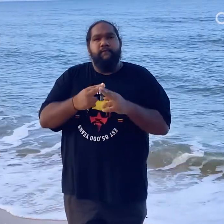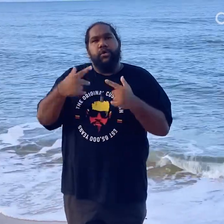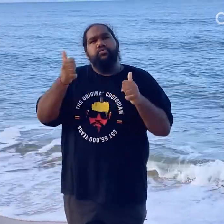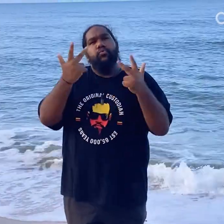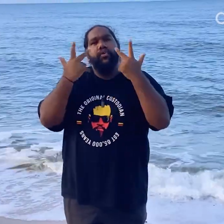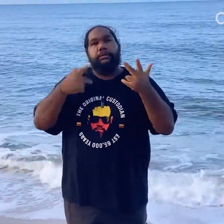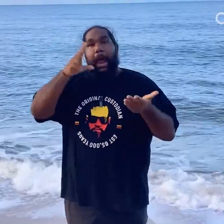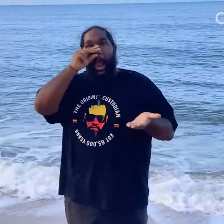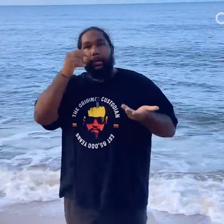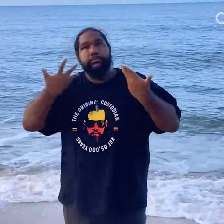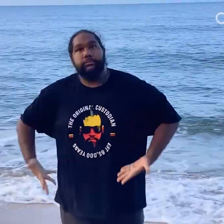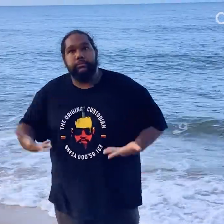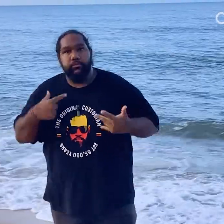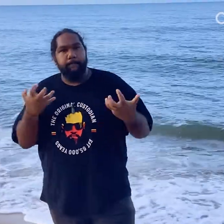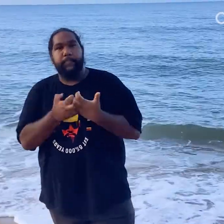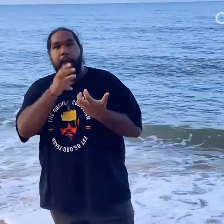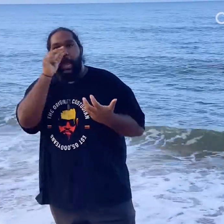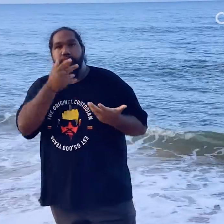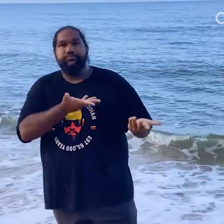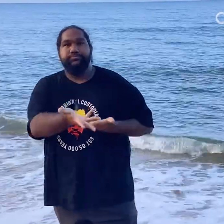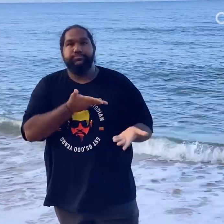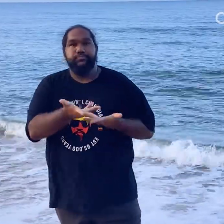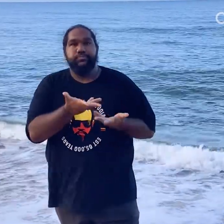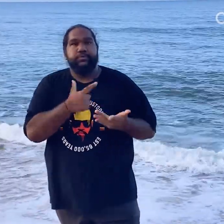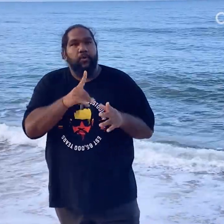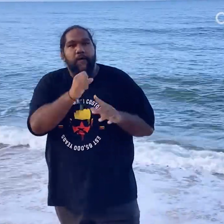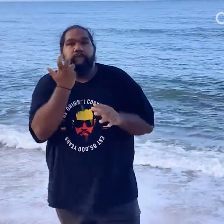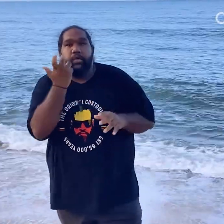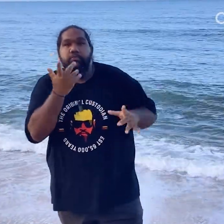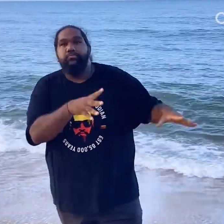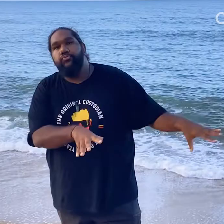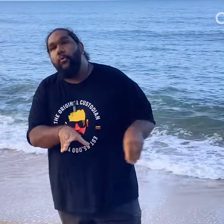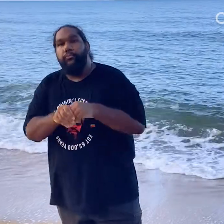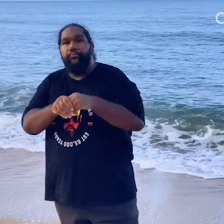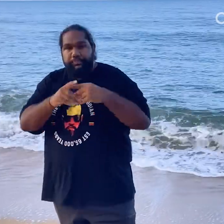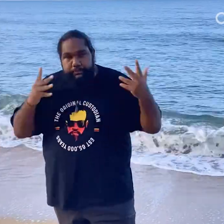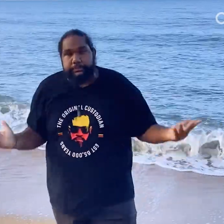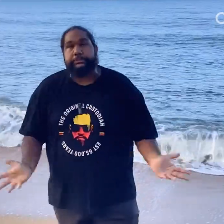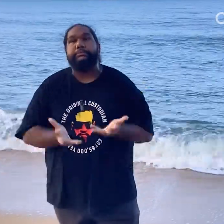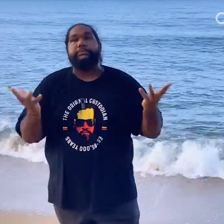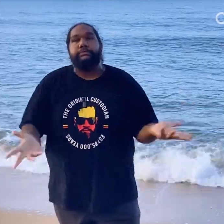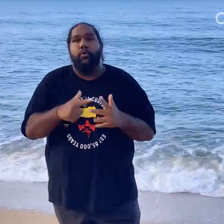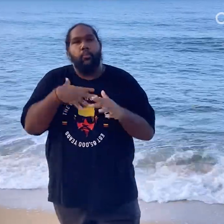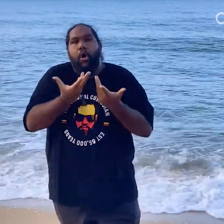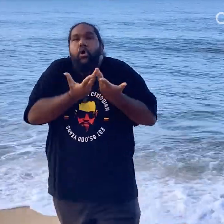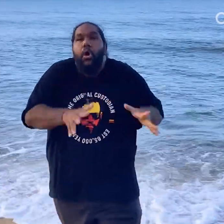As a young person, I can relate with other youth and help inspire them to be part of our culture